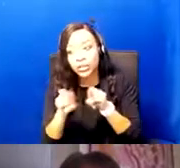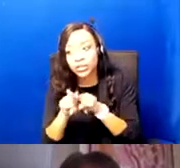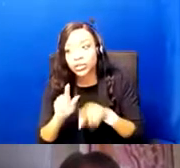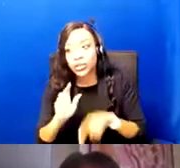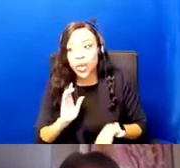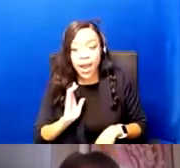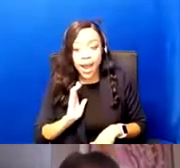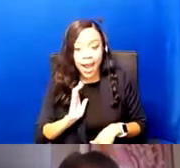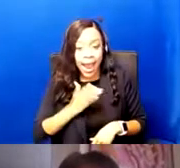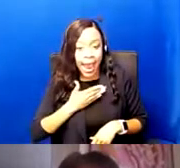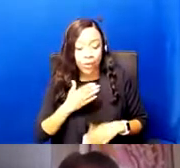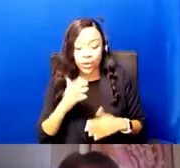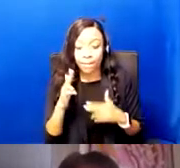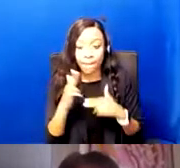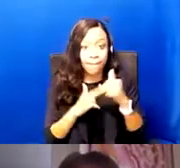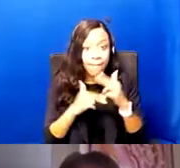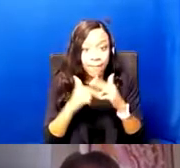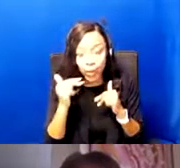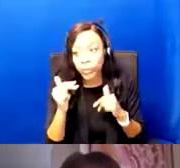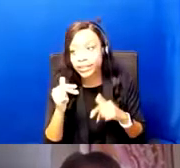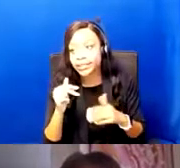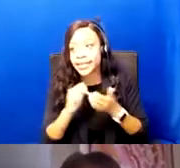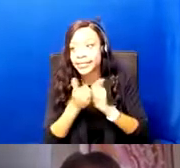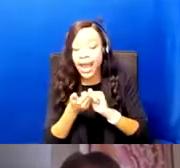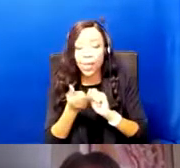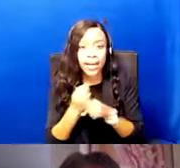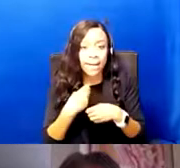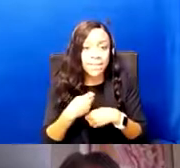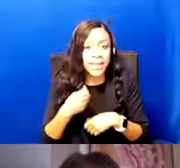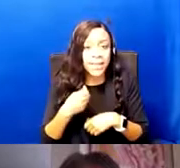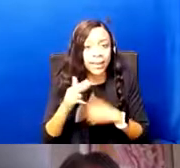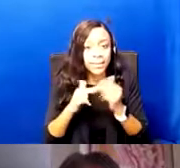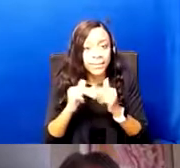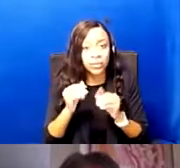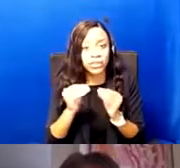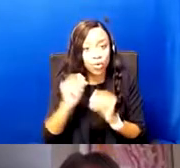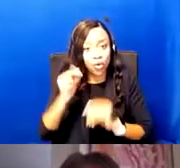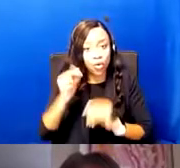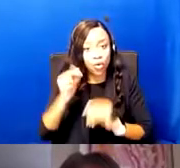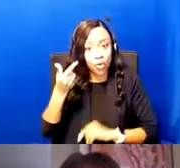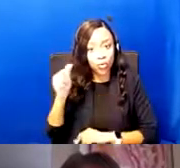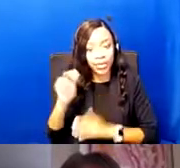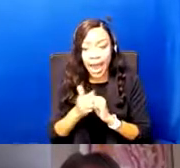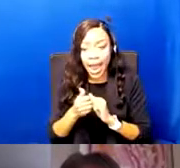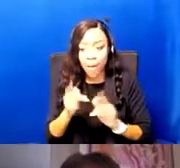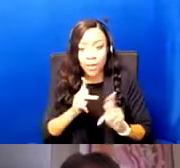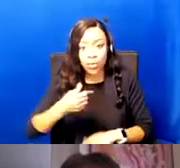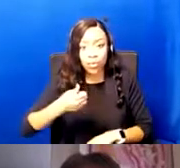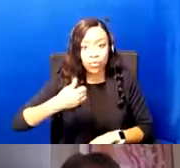our buildings, the greening of our facilities, how people are getting to and from the places where we're sharing our work.